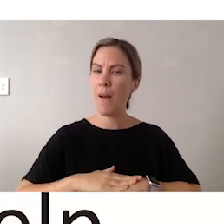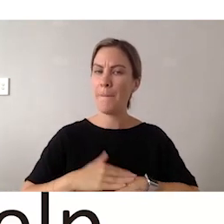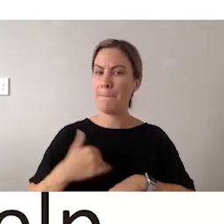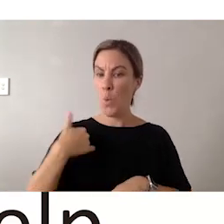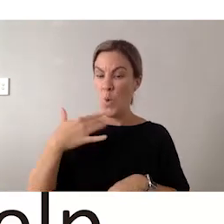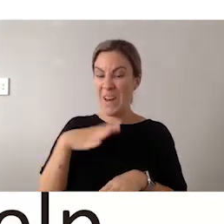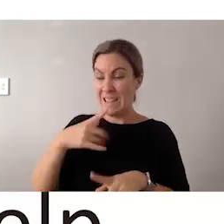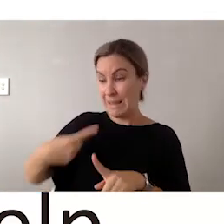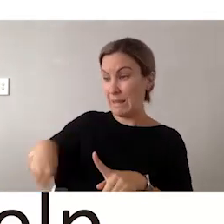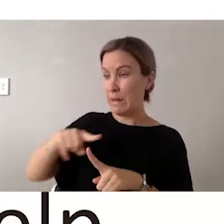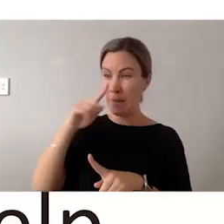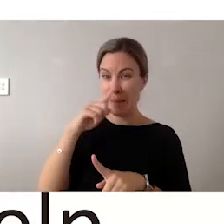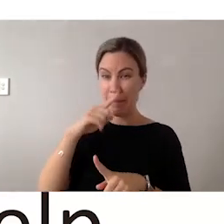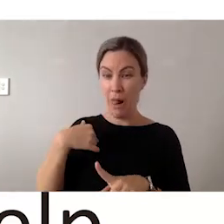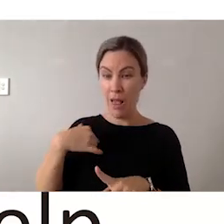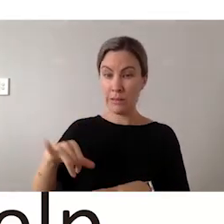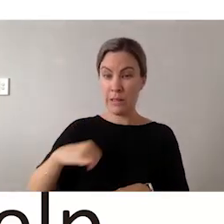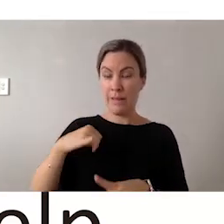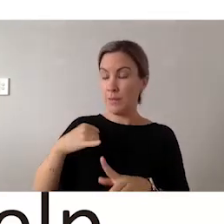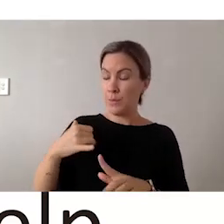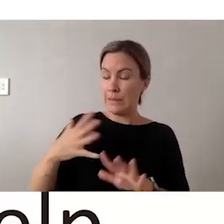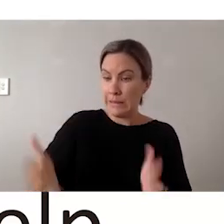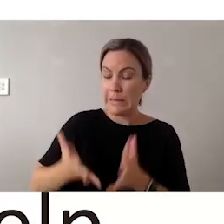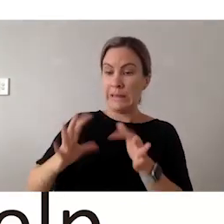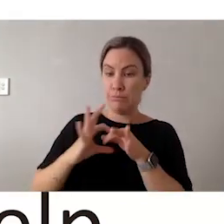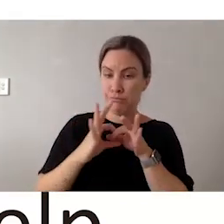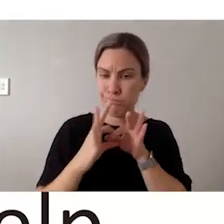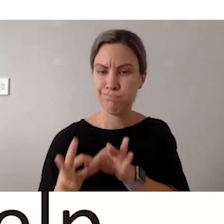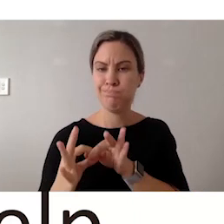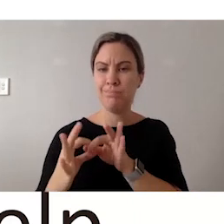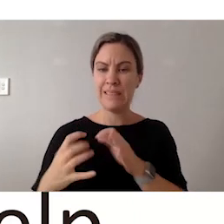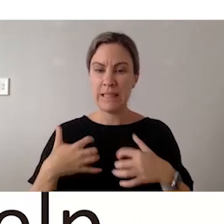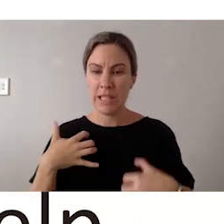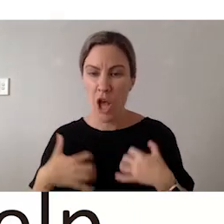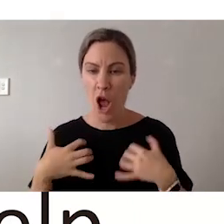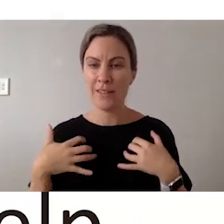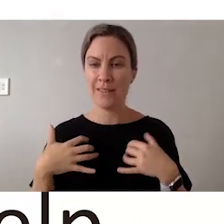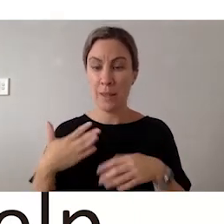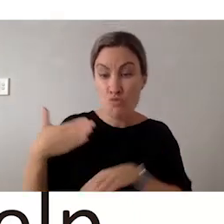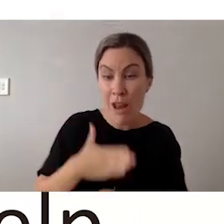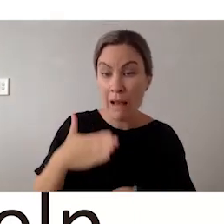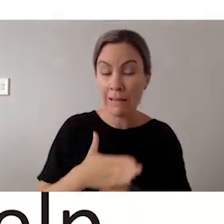need our people to be engaged and excited. We need our people to be productive, like never before. Because through these times of